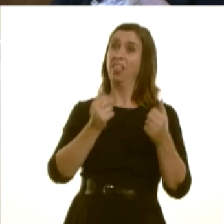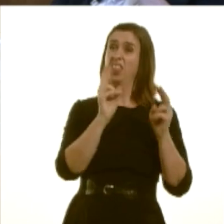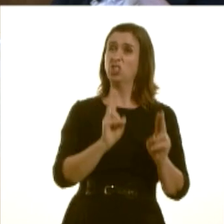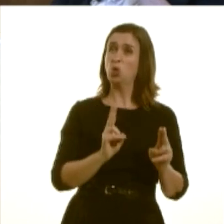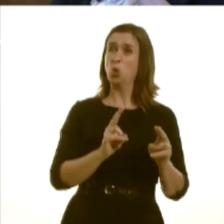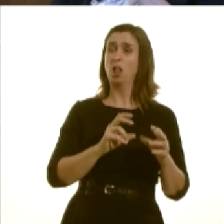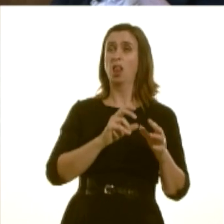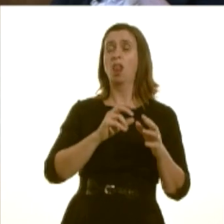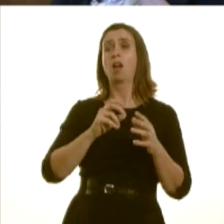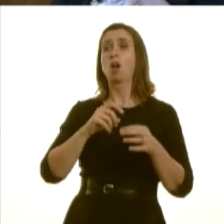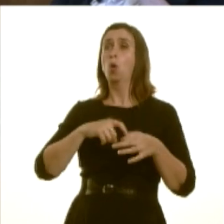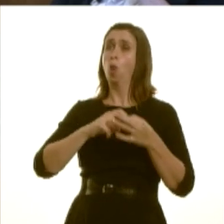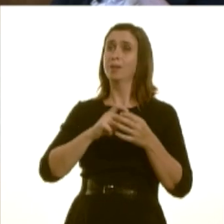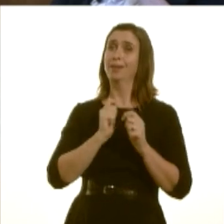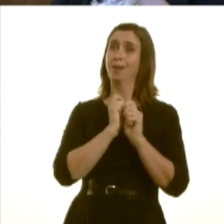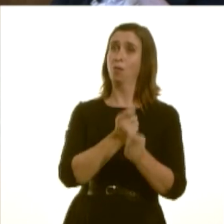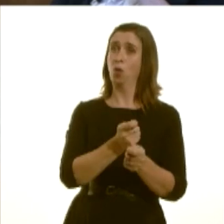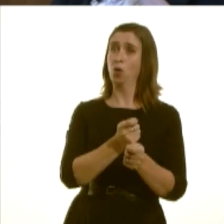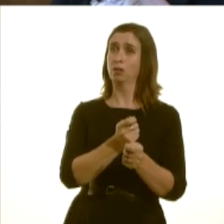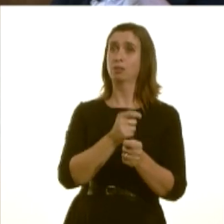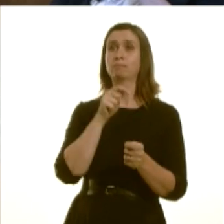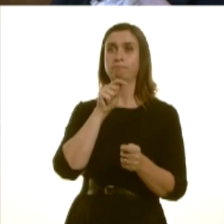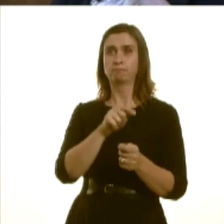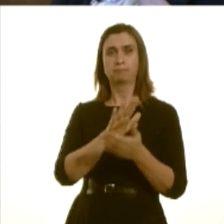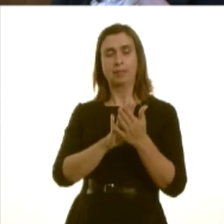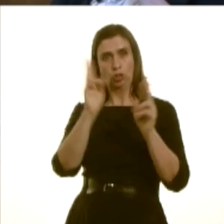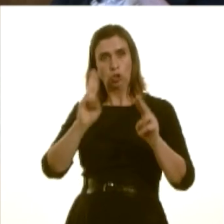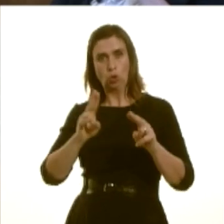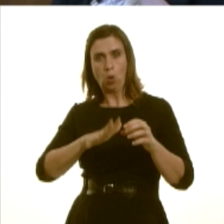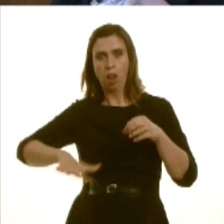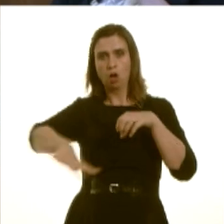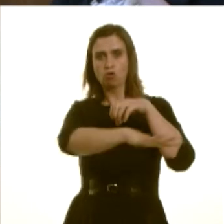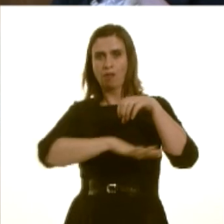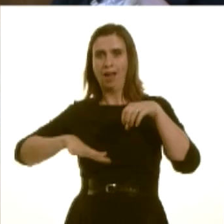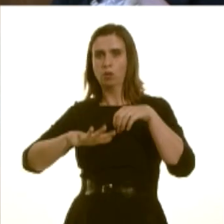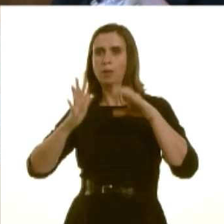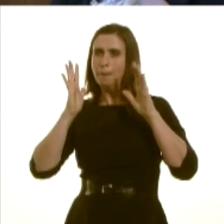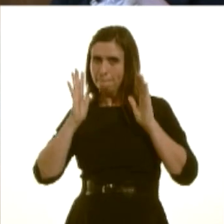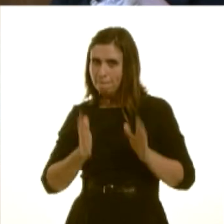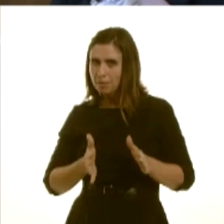award. That contains a minimum requirement that school grounds must be smoke free, and